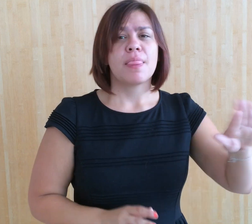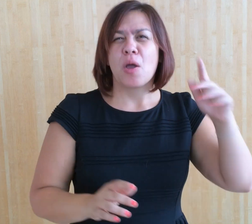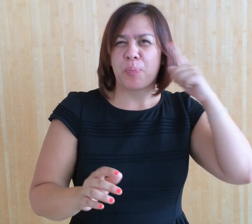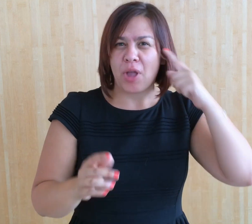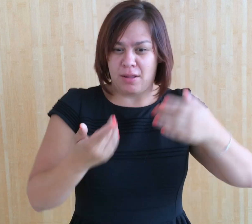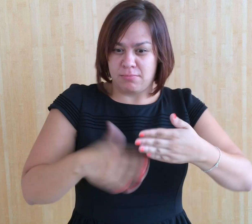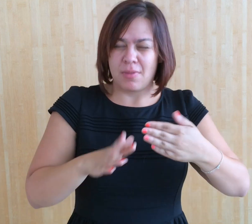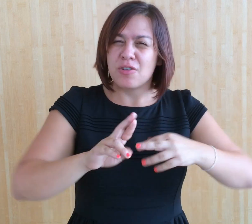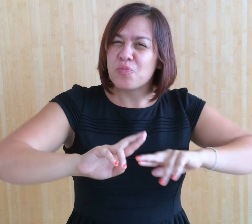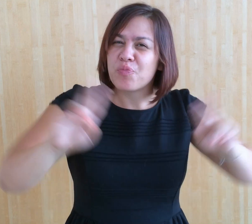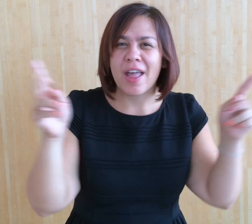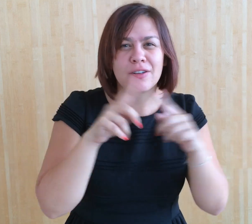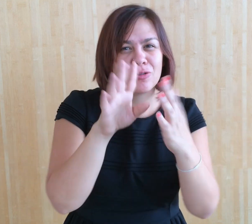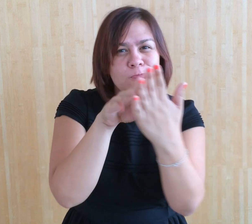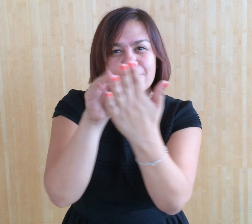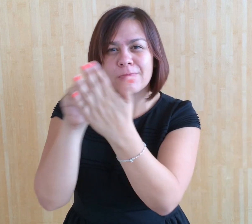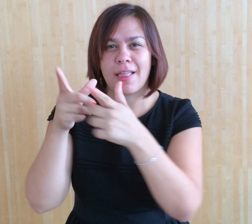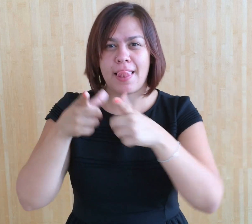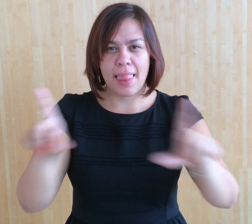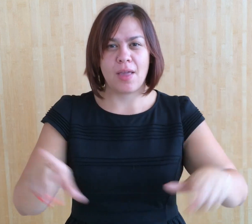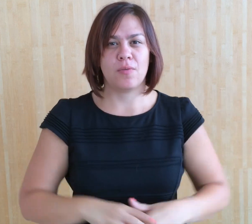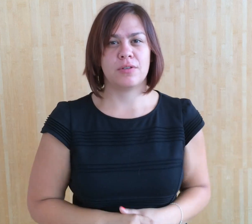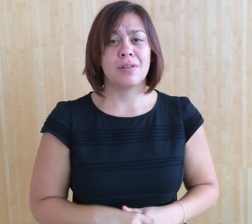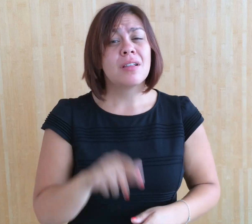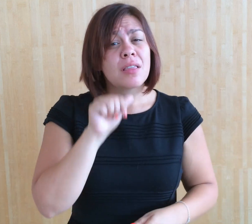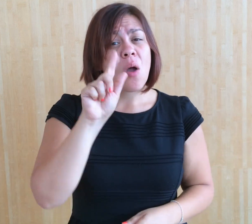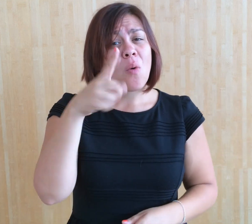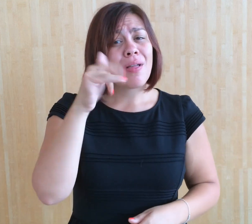Children are born primed to learn language. Not only that, but research shows